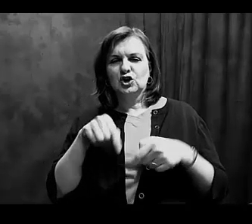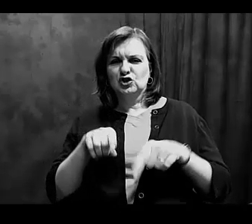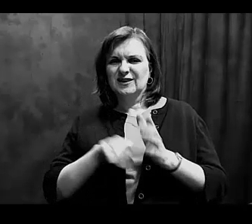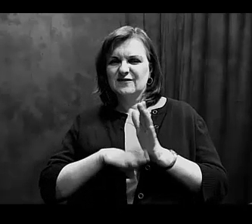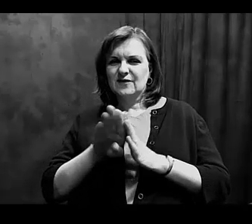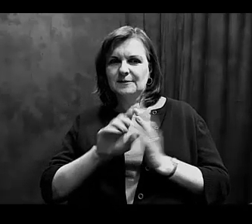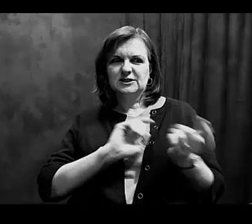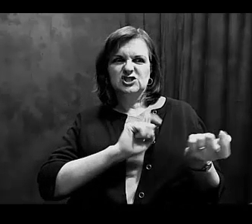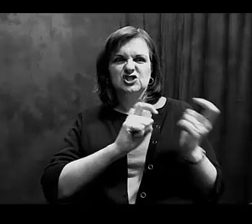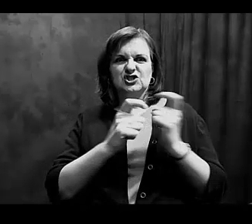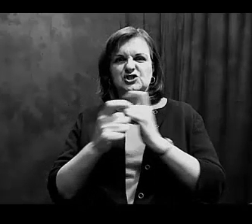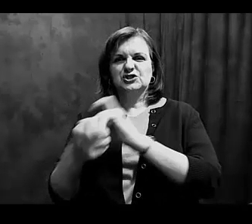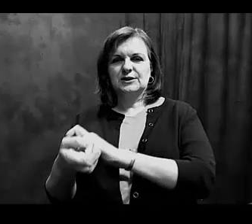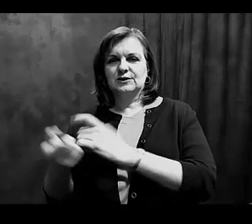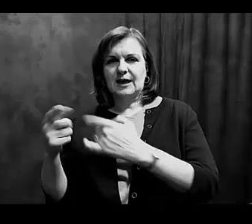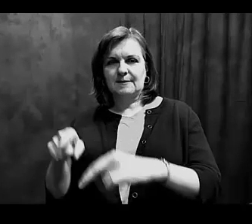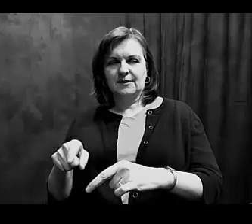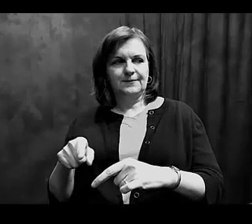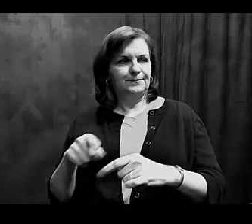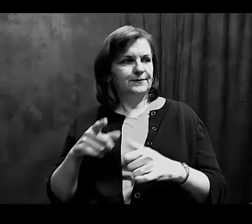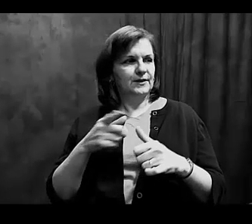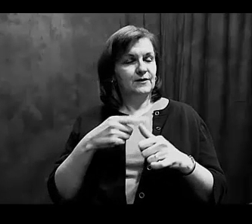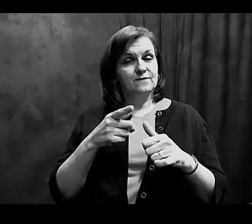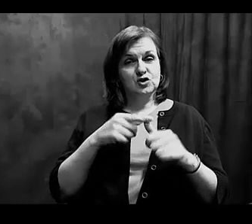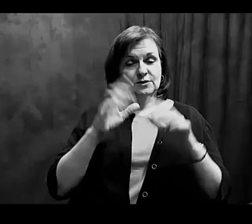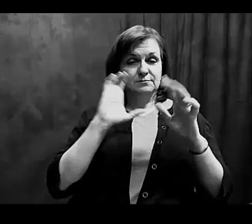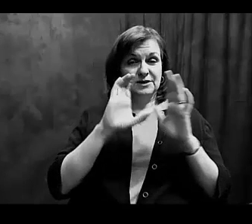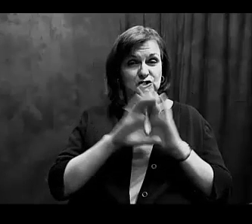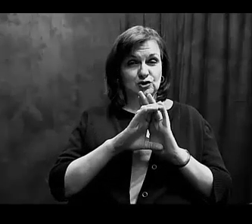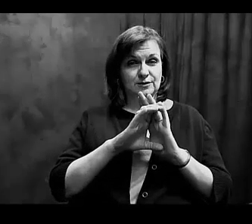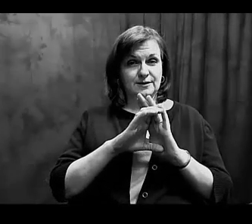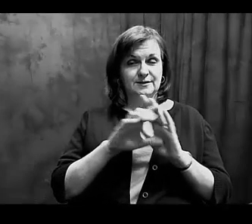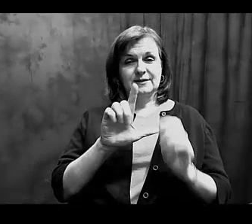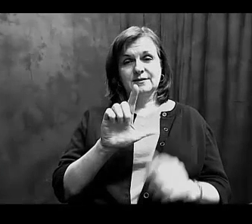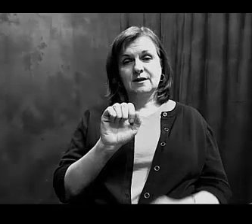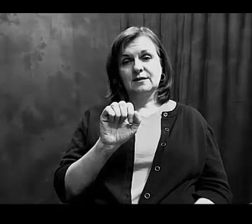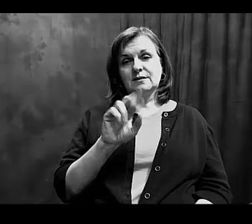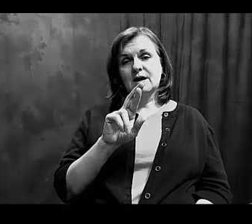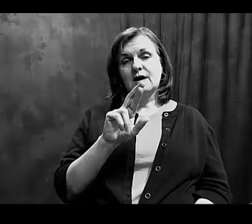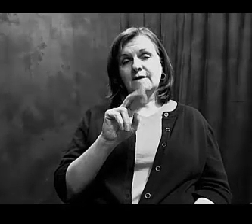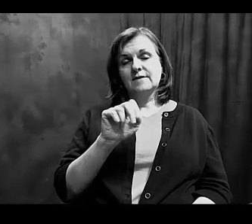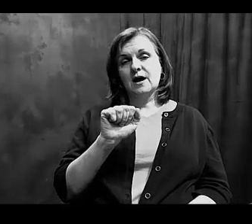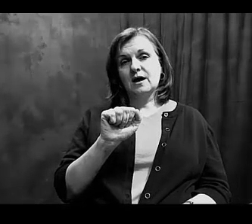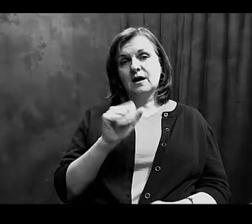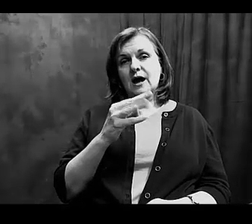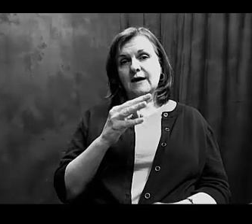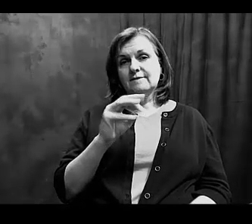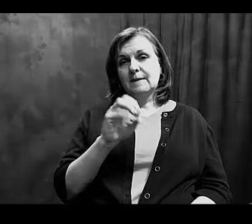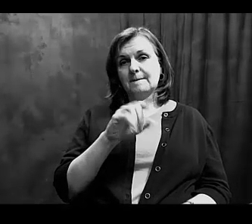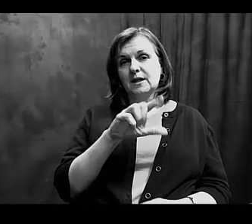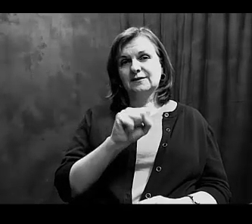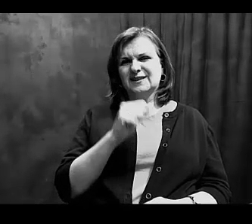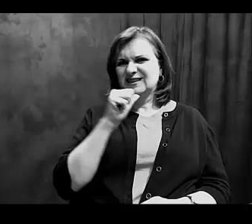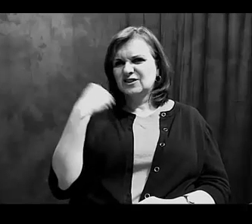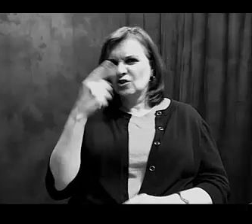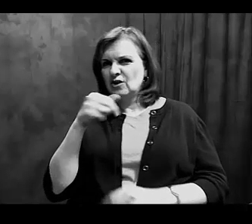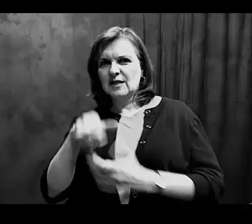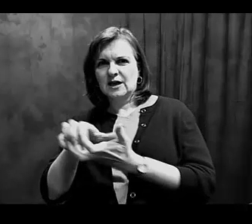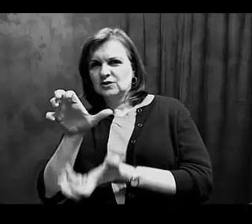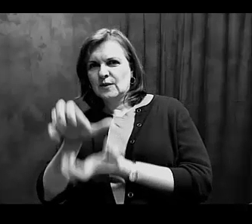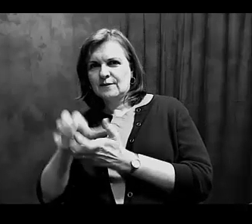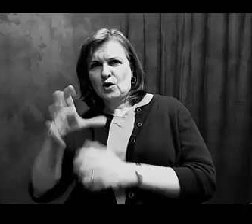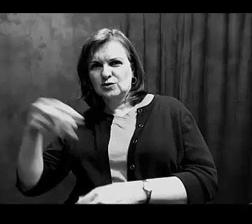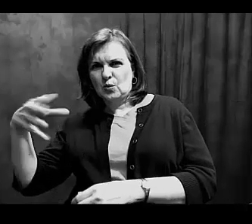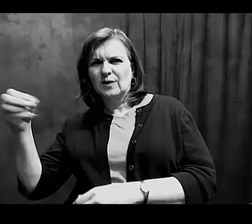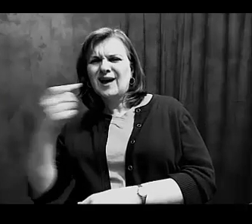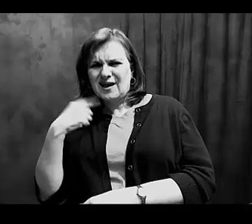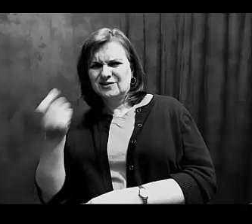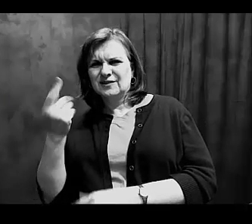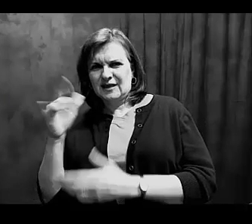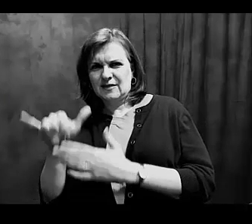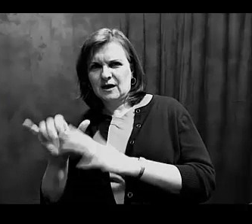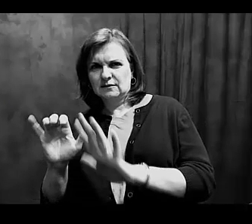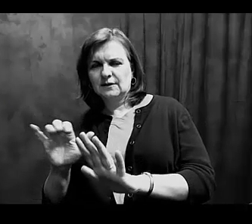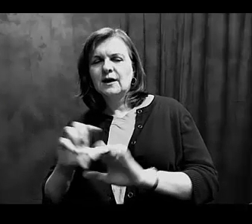so this is actually a larval stage of a mollusk. it doesn't look anything like the mollusks I just showed you. I understand that